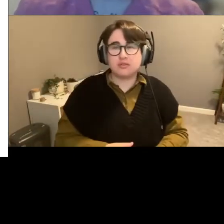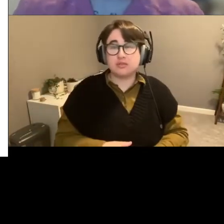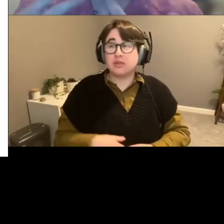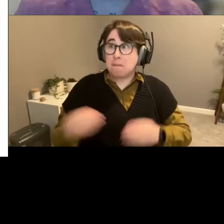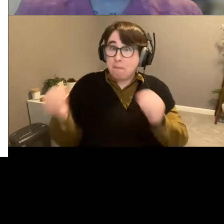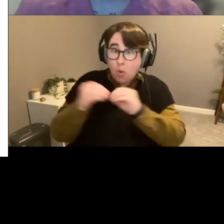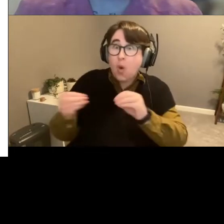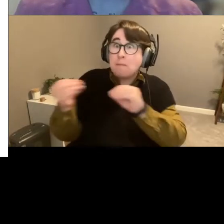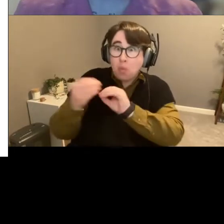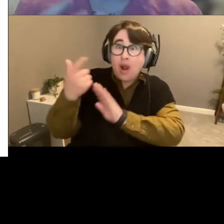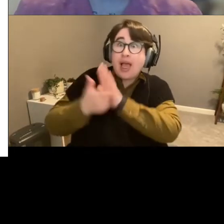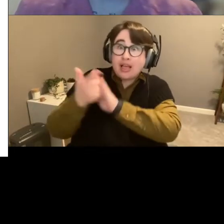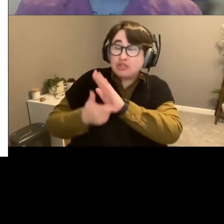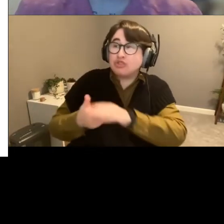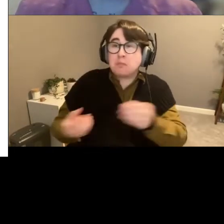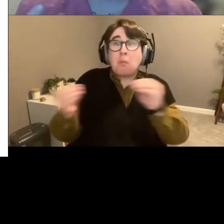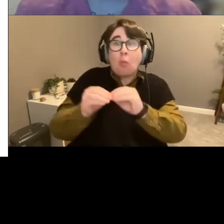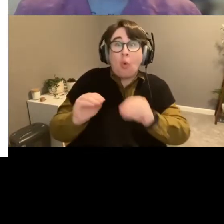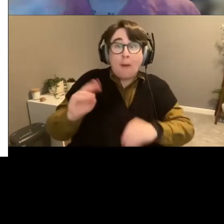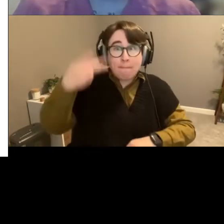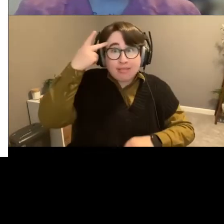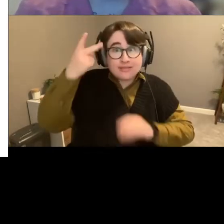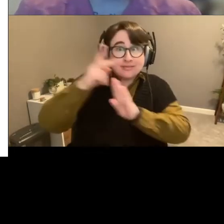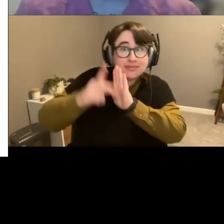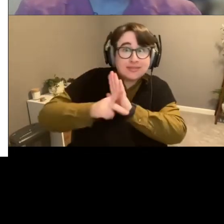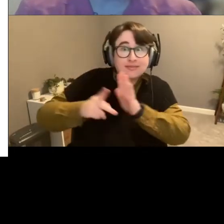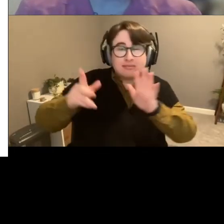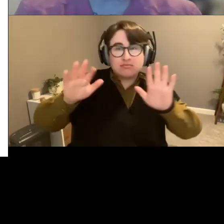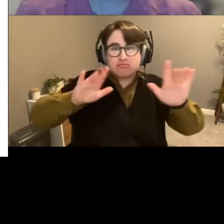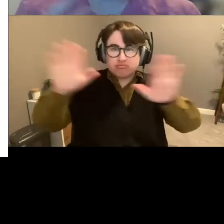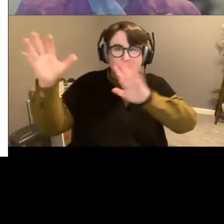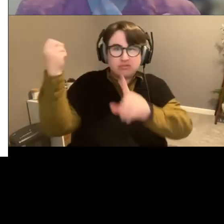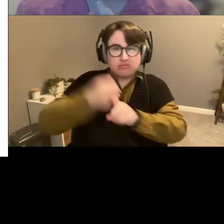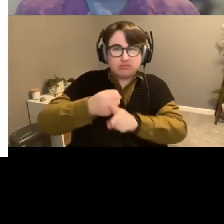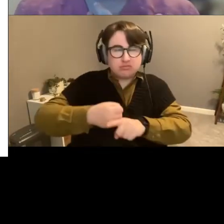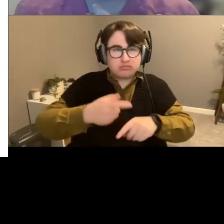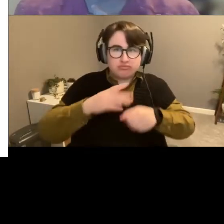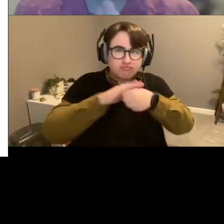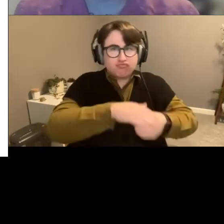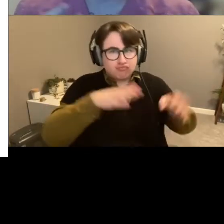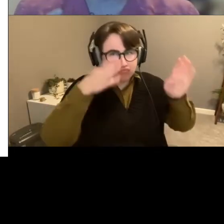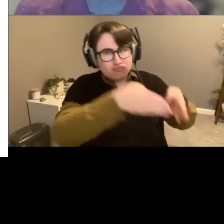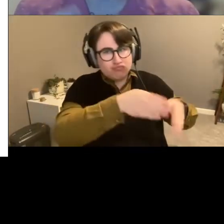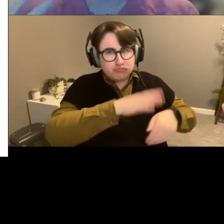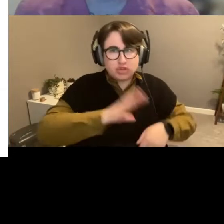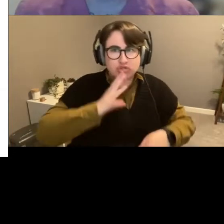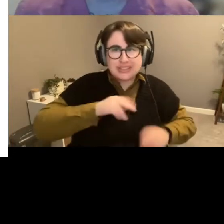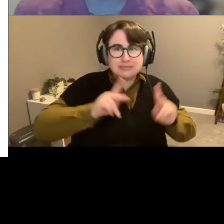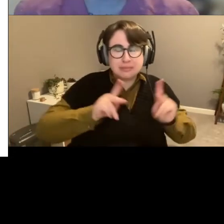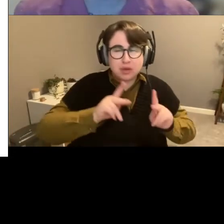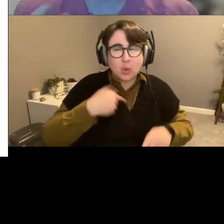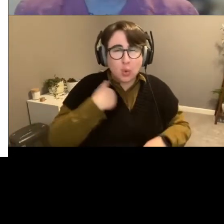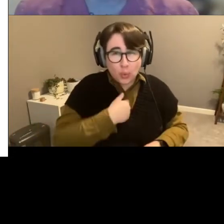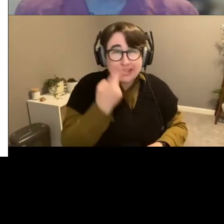and more public policy and conversations that are attacking trans people, we're also seeing that being mirrored in communities with an increase